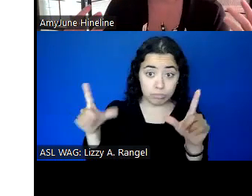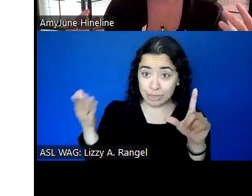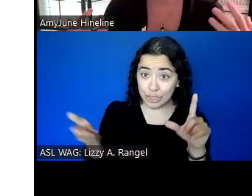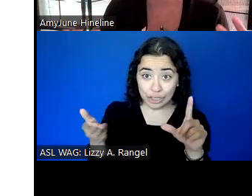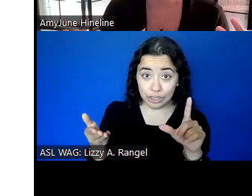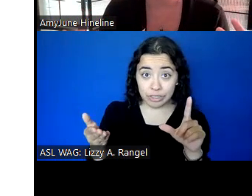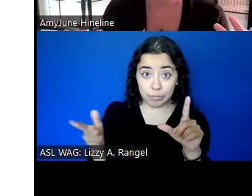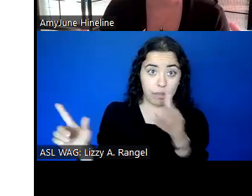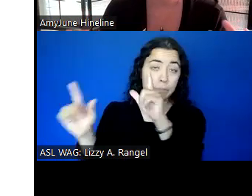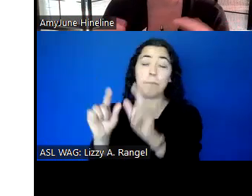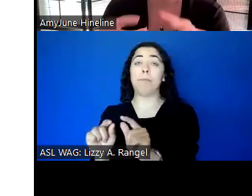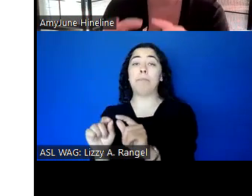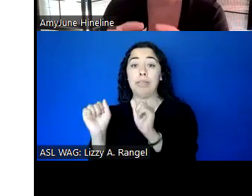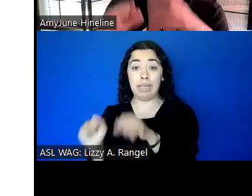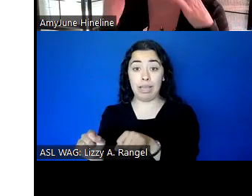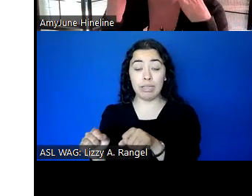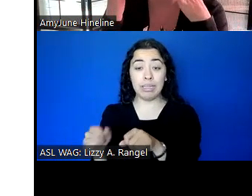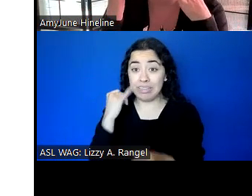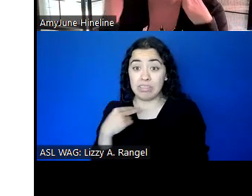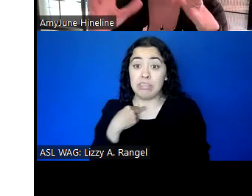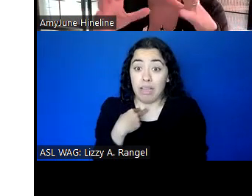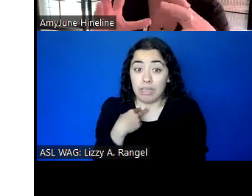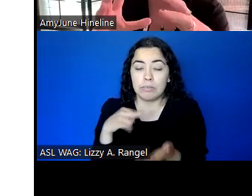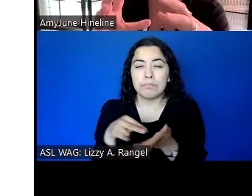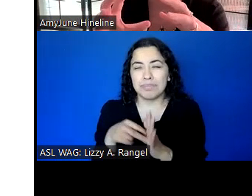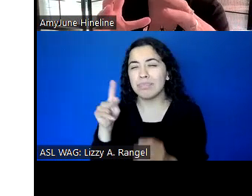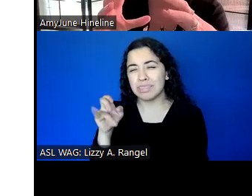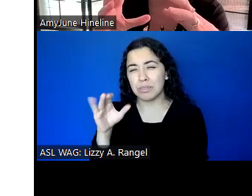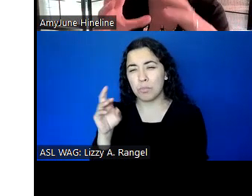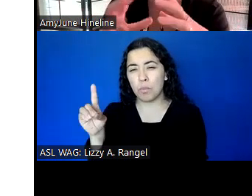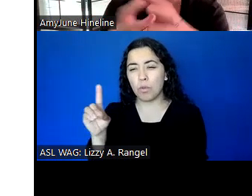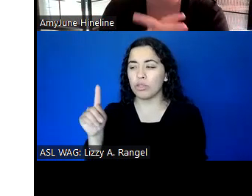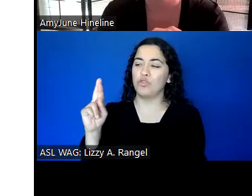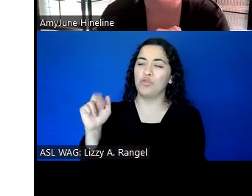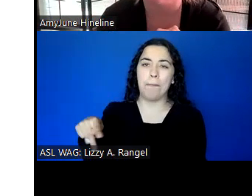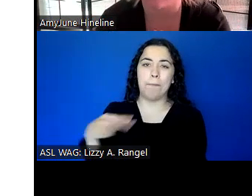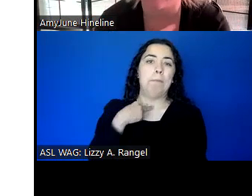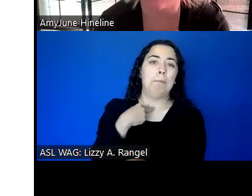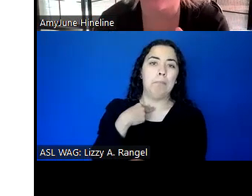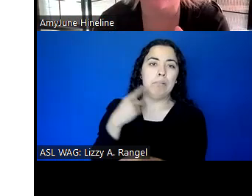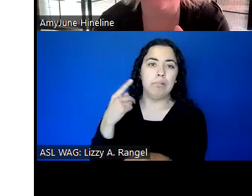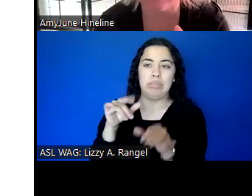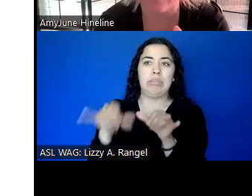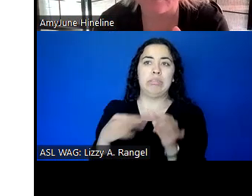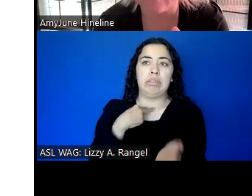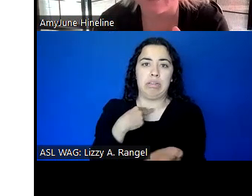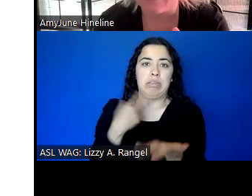they get in to the pop-up at all? Can they get to the X to close it? And then opposite lines of